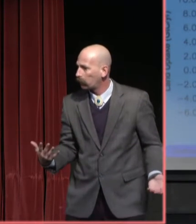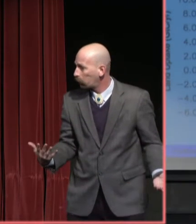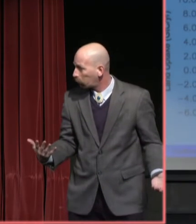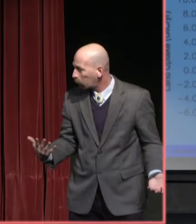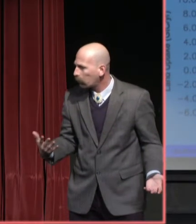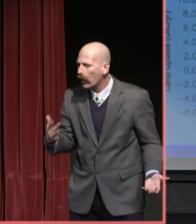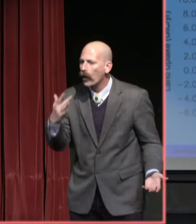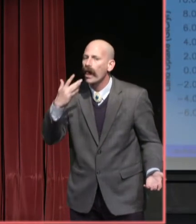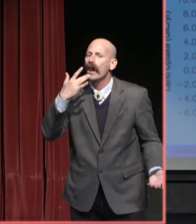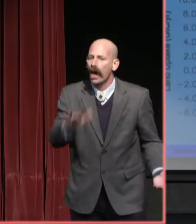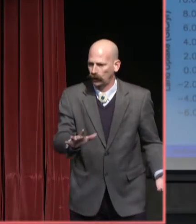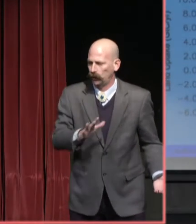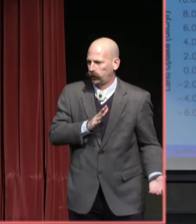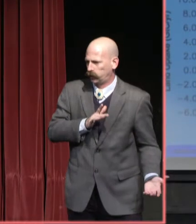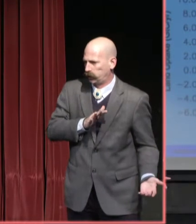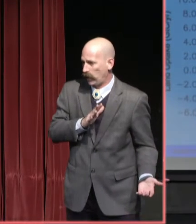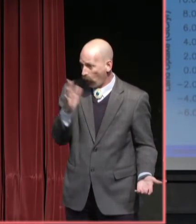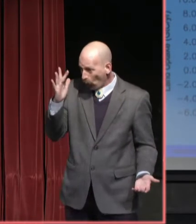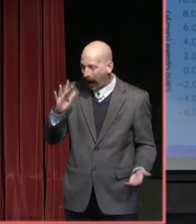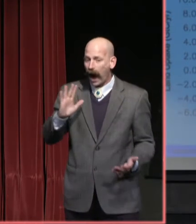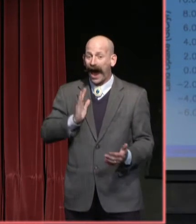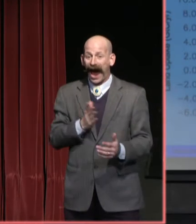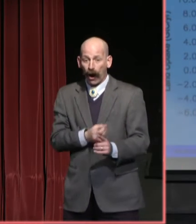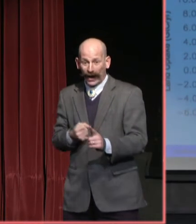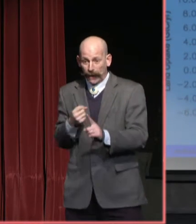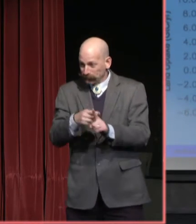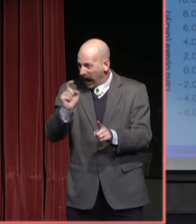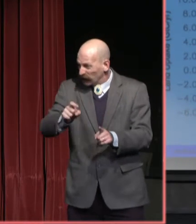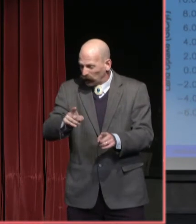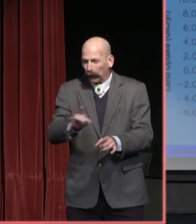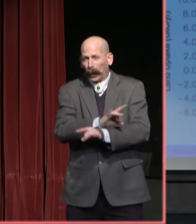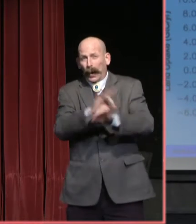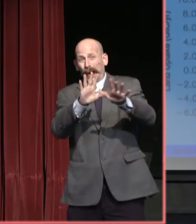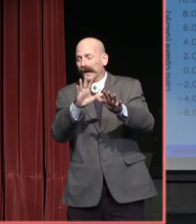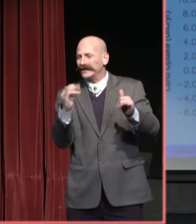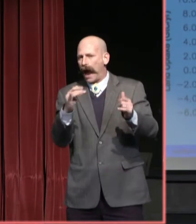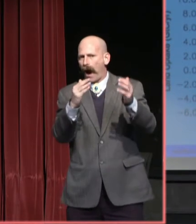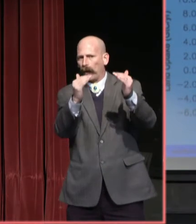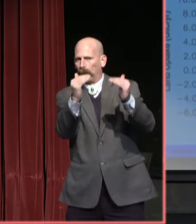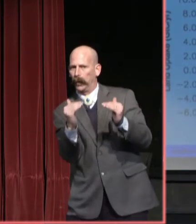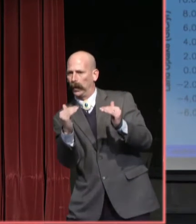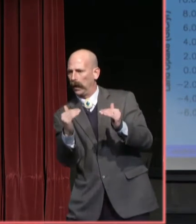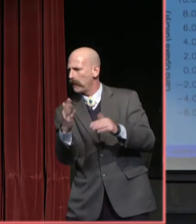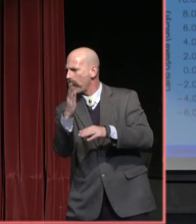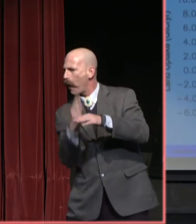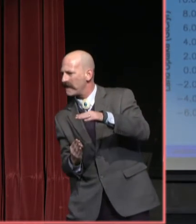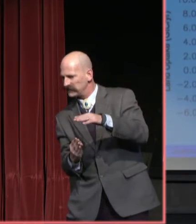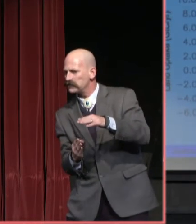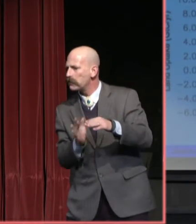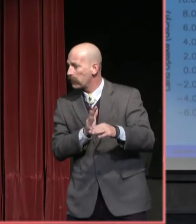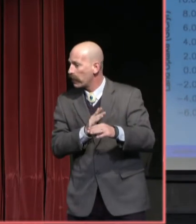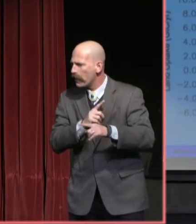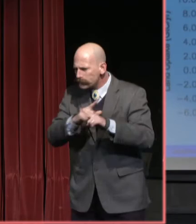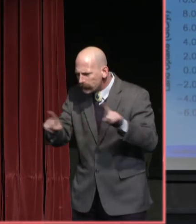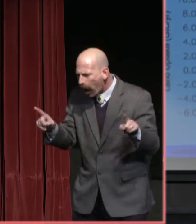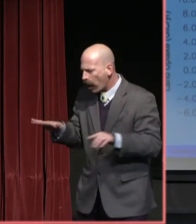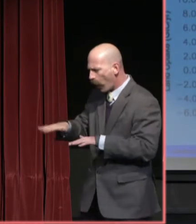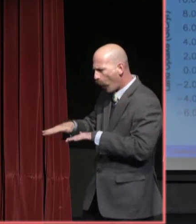it reduces the impact on climate by half. But the big question is, will the oceans and forests continue